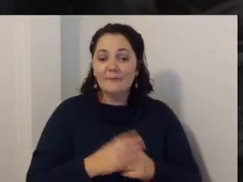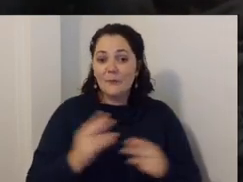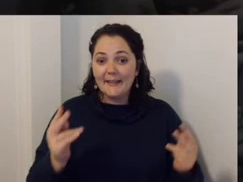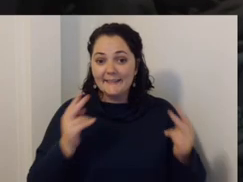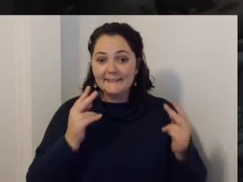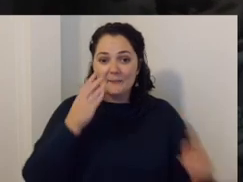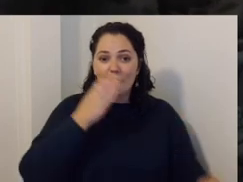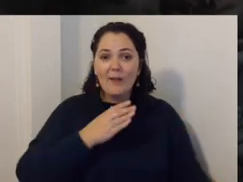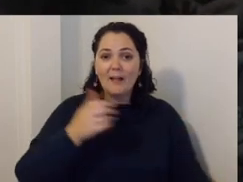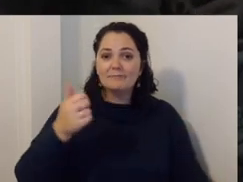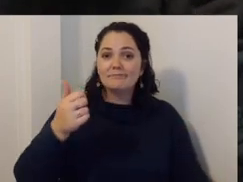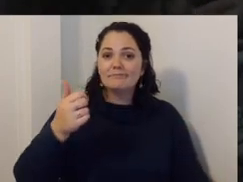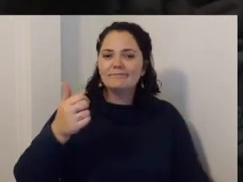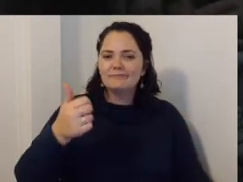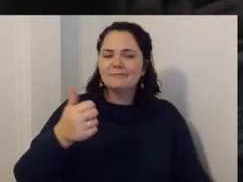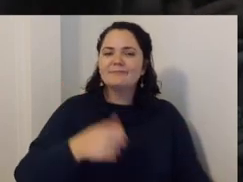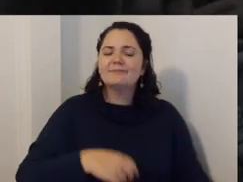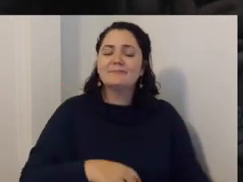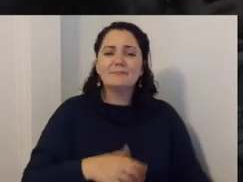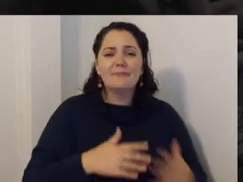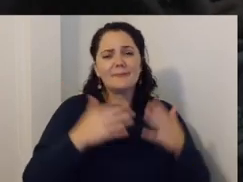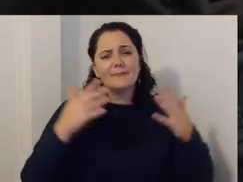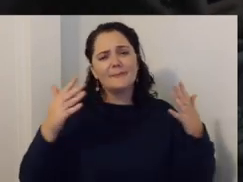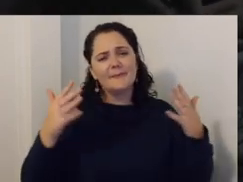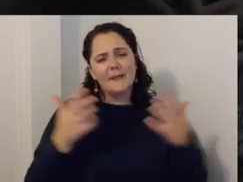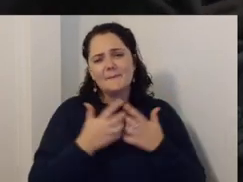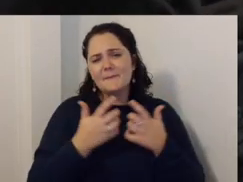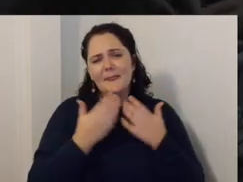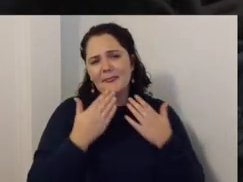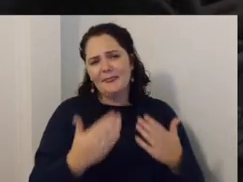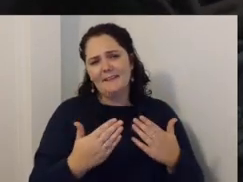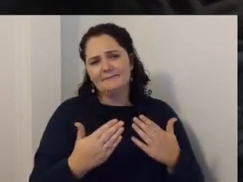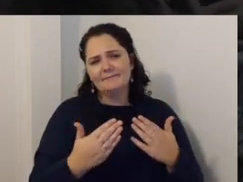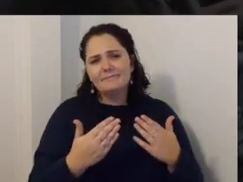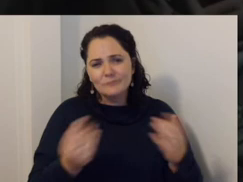I'm back in the light okay hey um thank you so much for joining me again for Draw Along with the